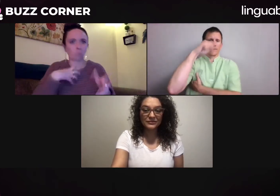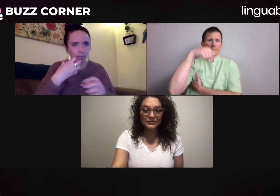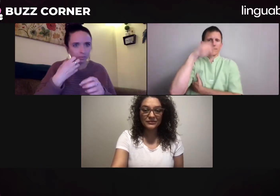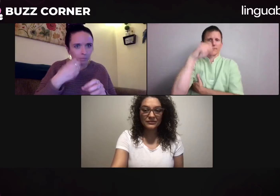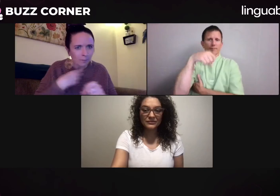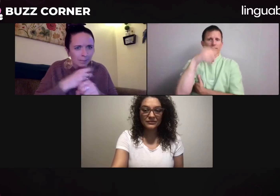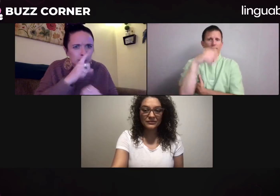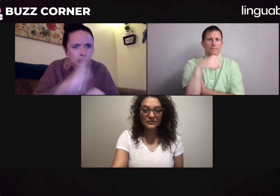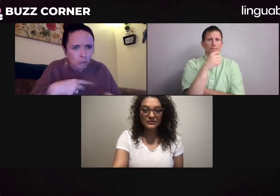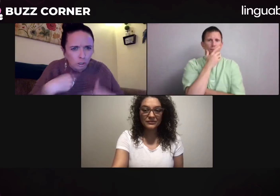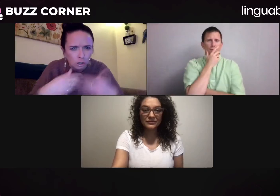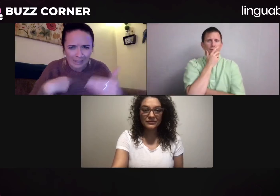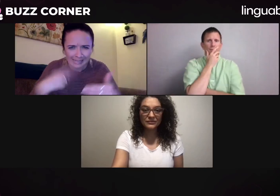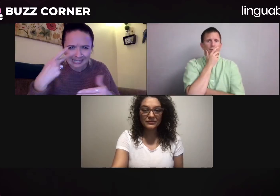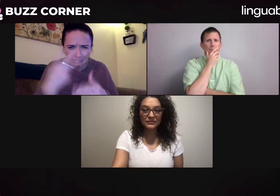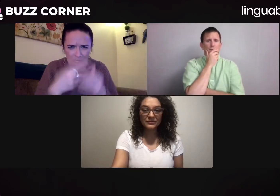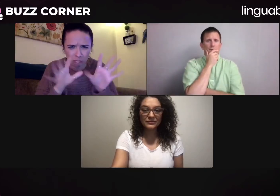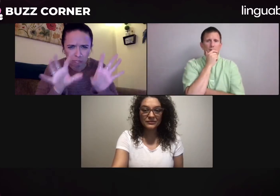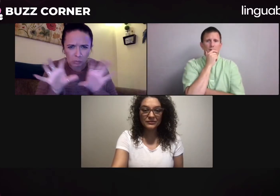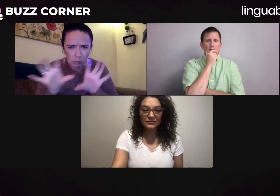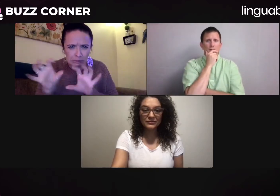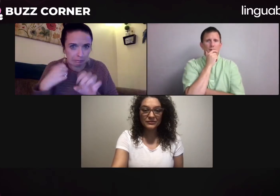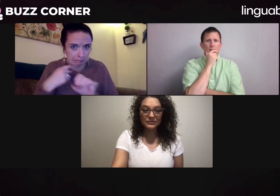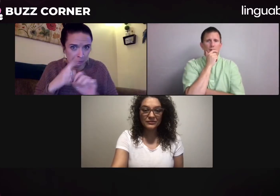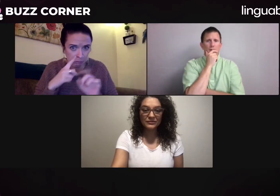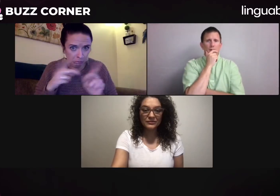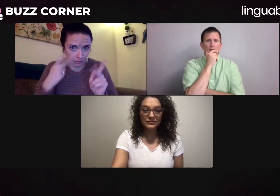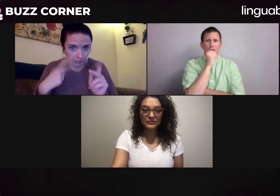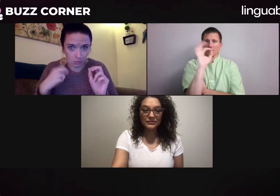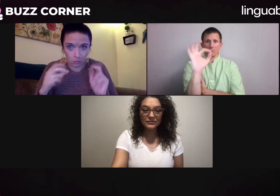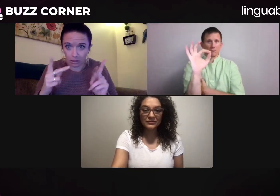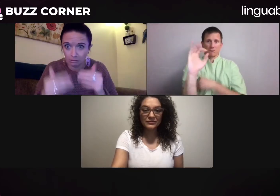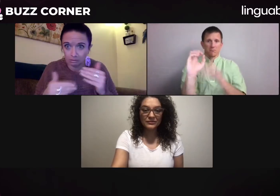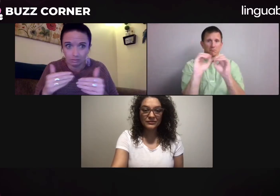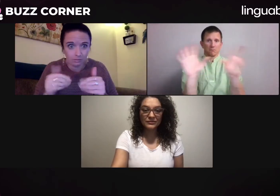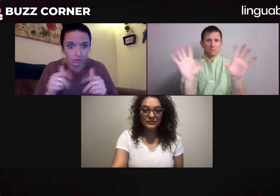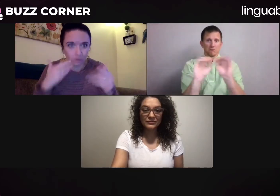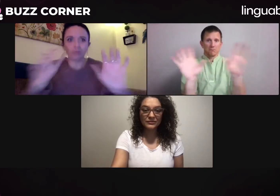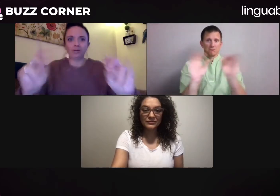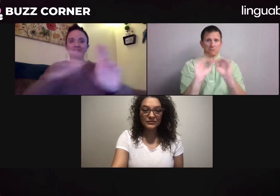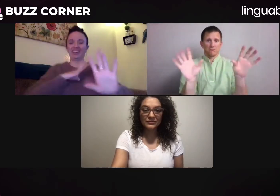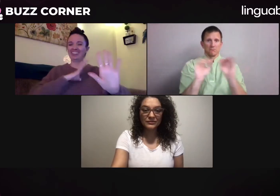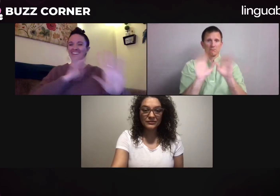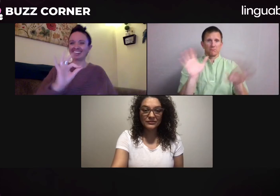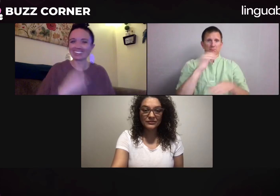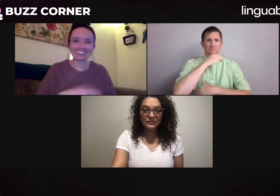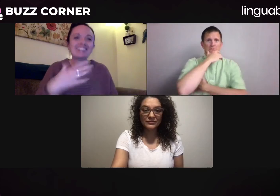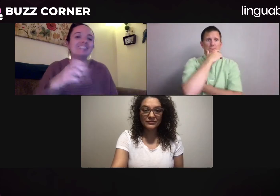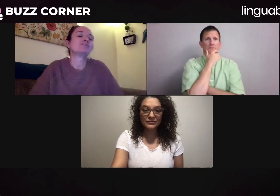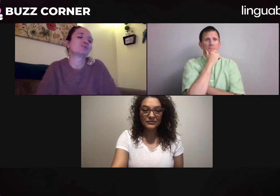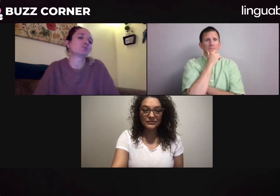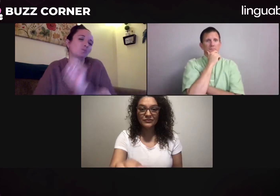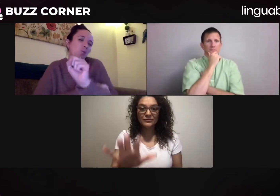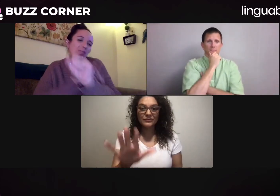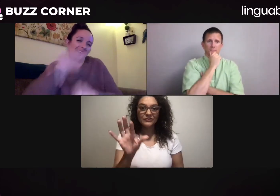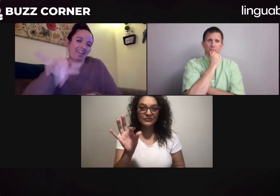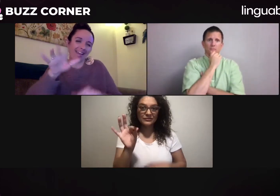So that's exciting. I just want to do a check, it seems as everyone is freezing Looking great.